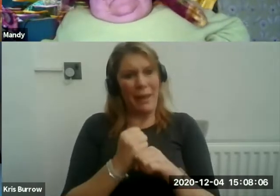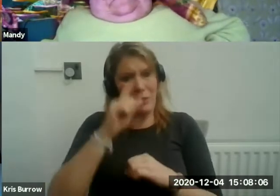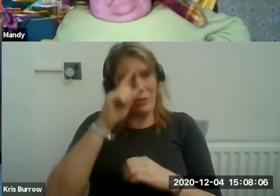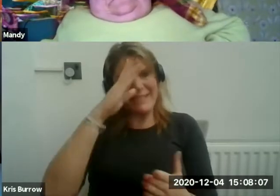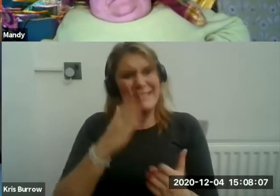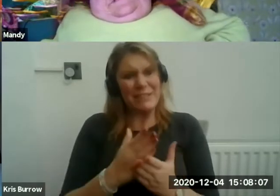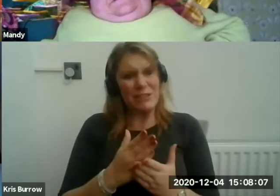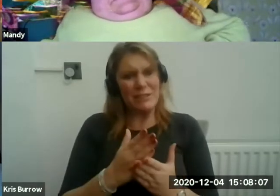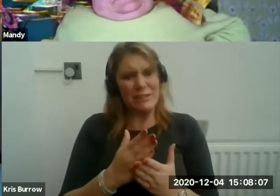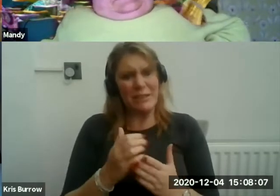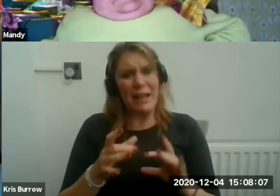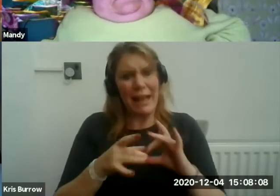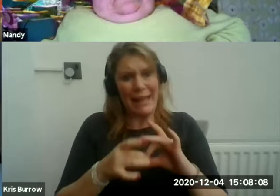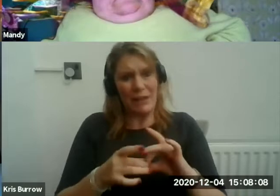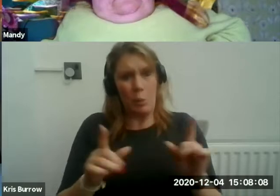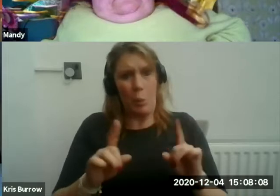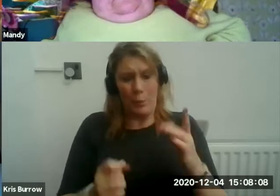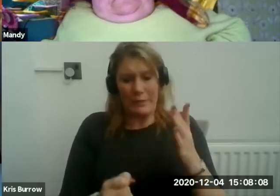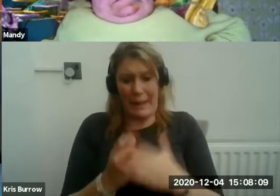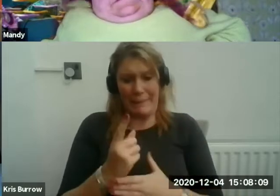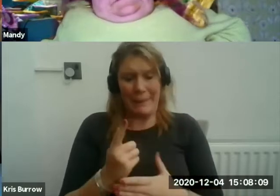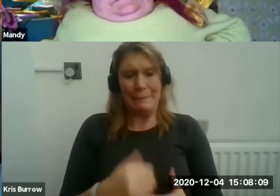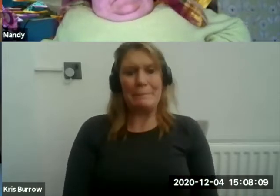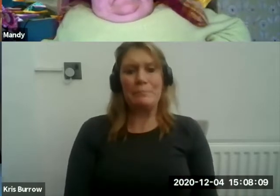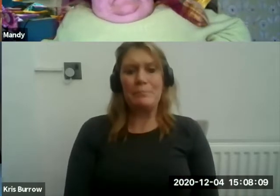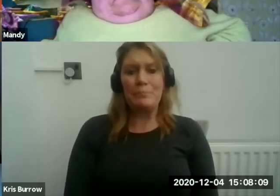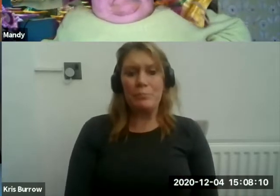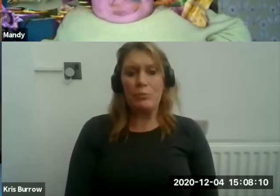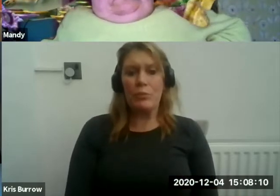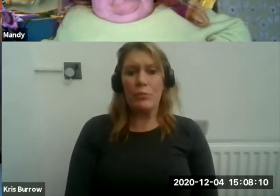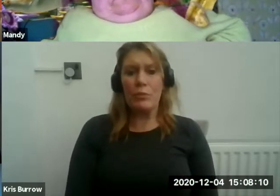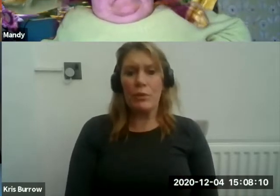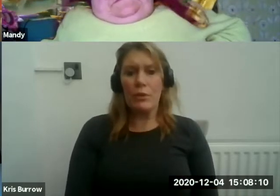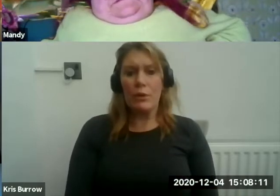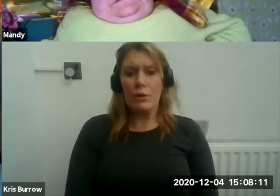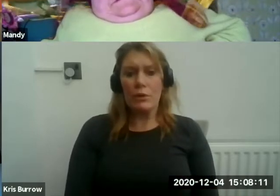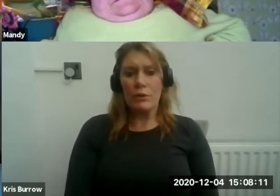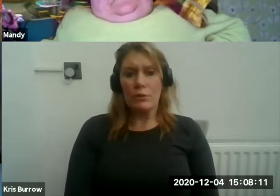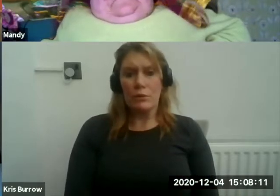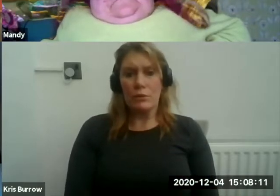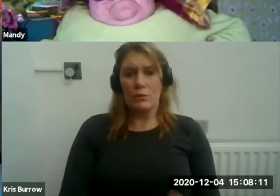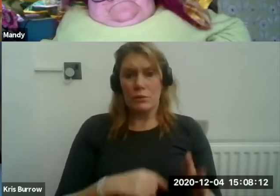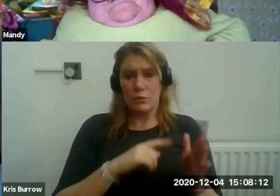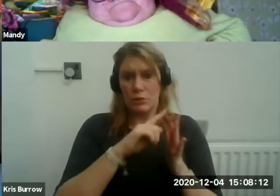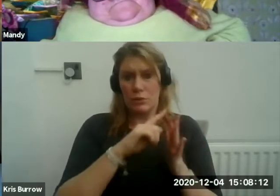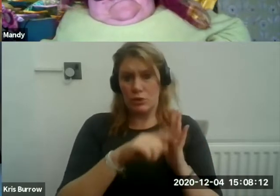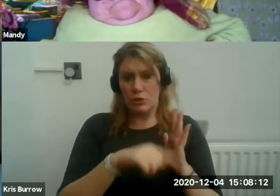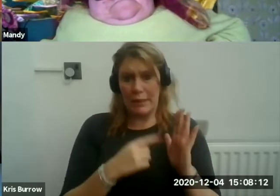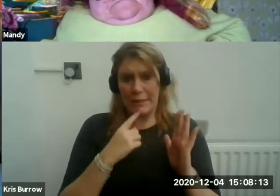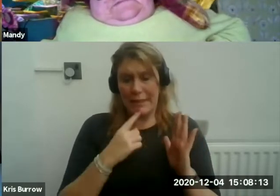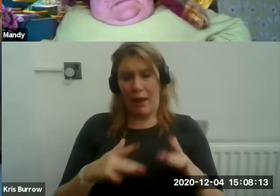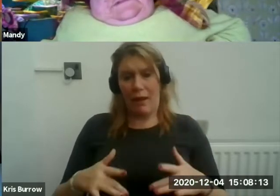I think the need to be real comes